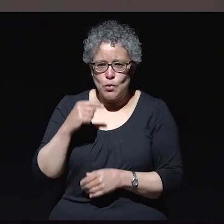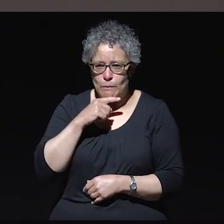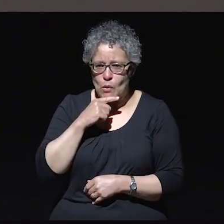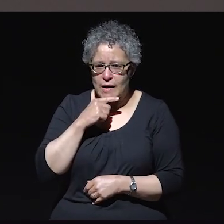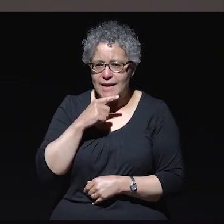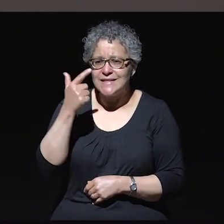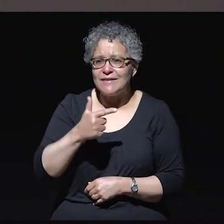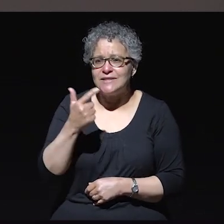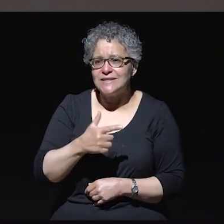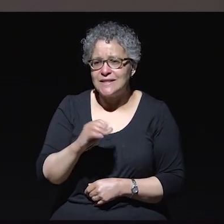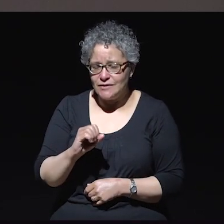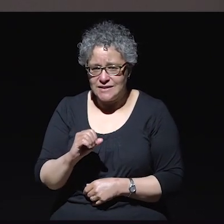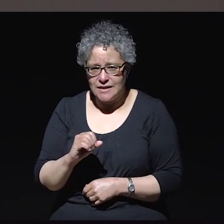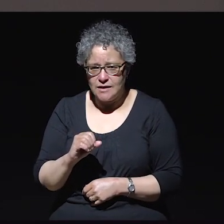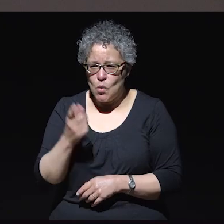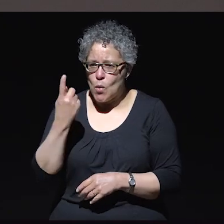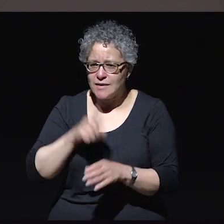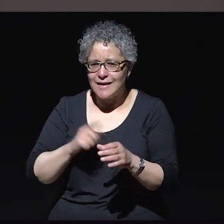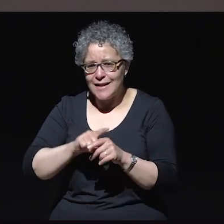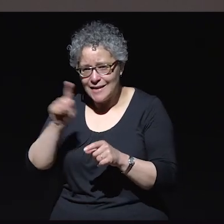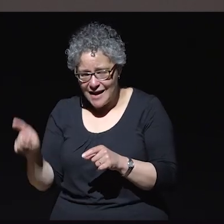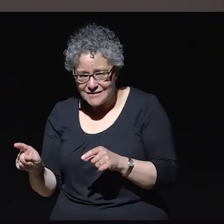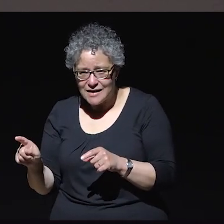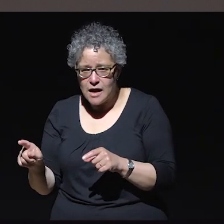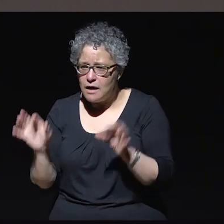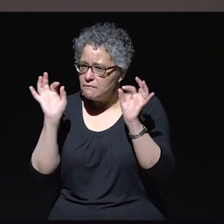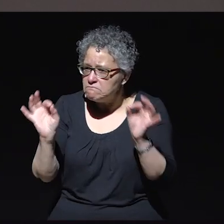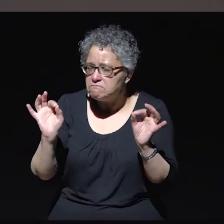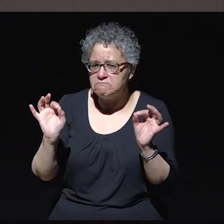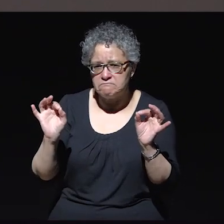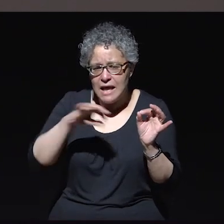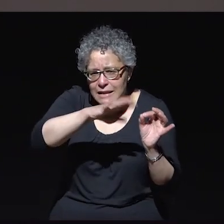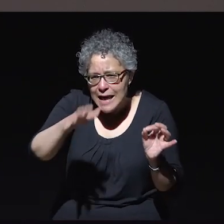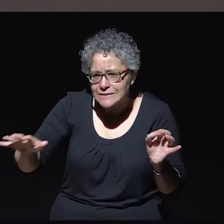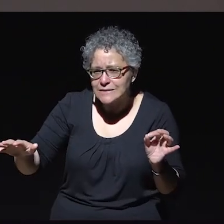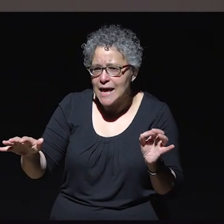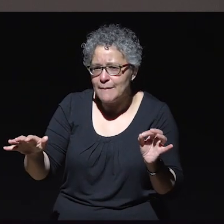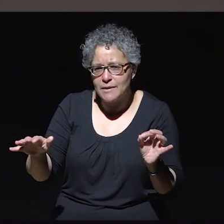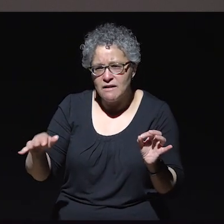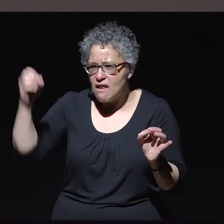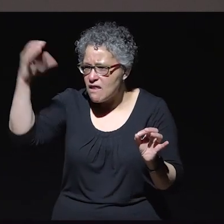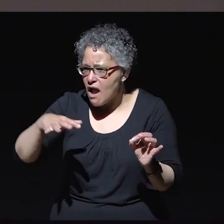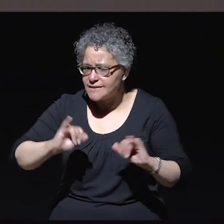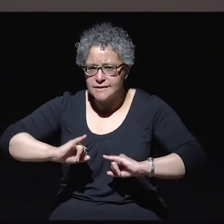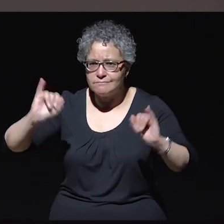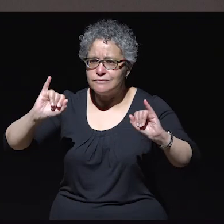just a year later, idealised landscape, dramatic lighting, this wonderful coolness of the figure